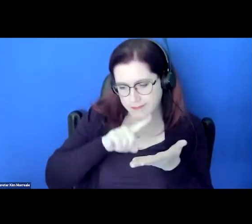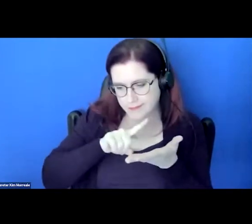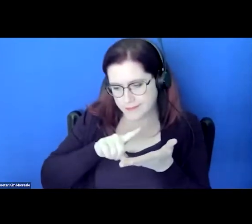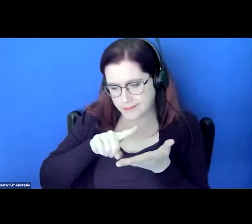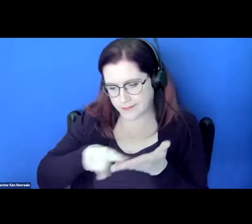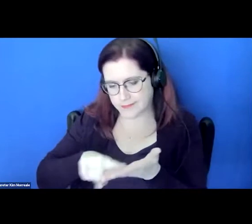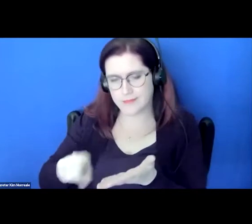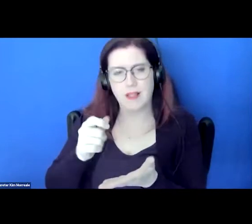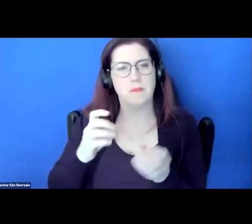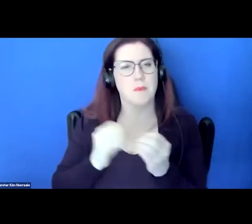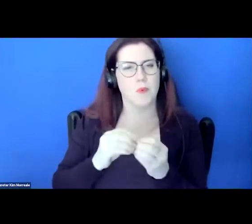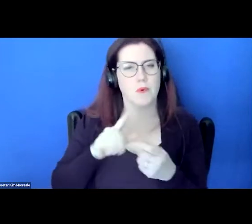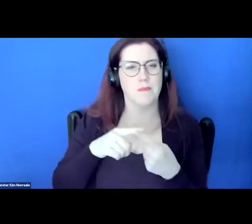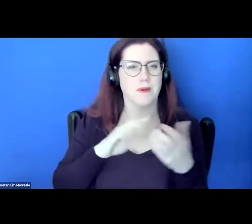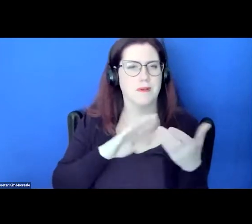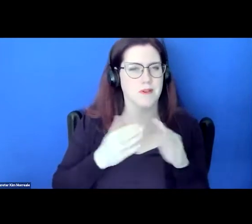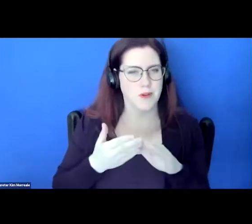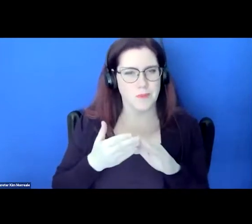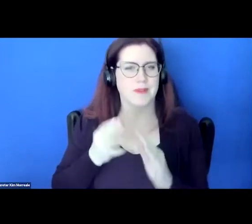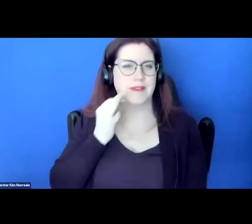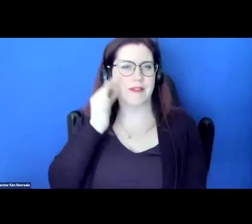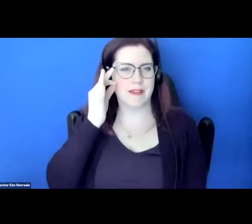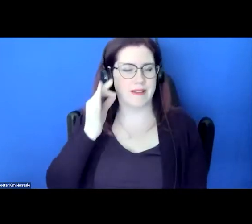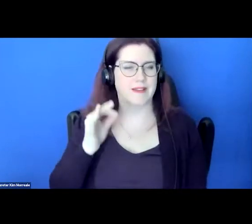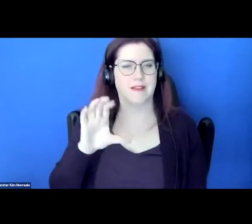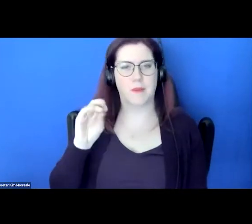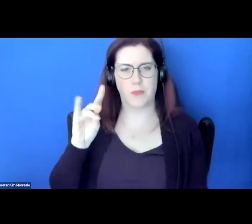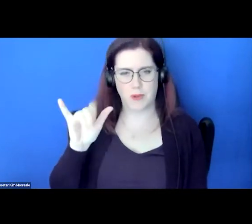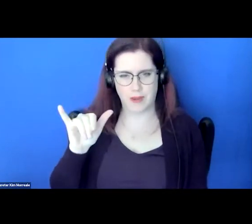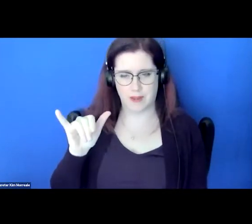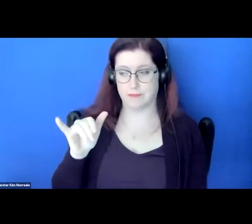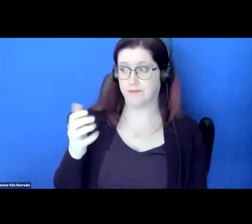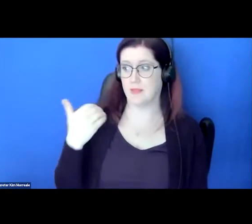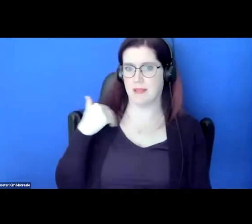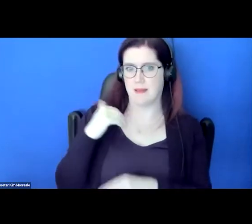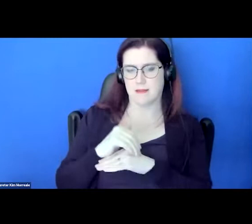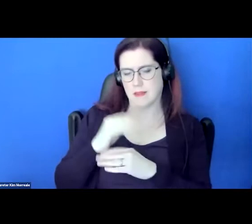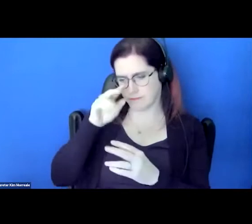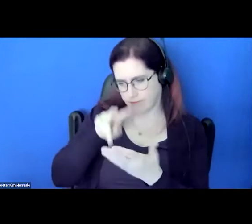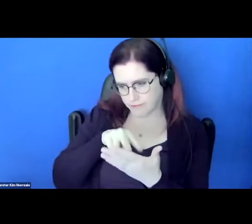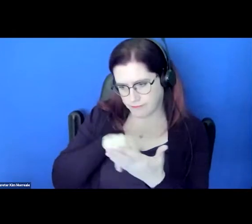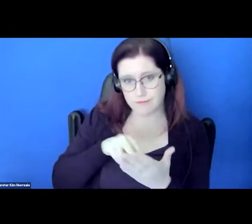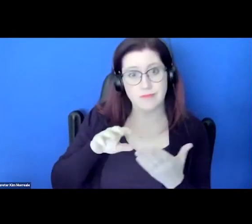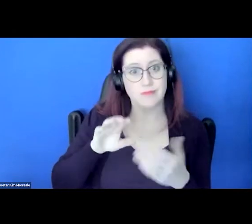about urban Indian communities, as of last night actually about Chicago, where Kim is currently living,